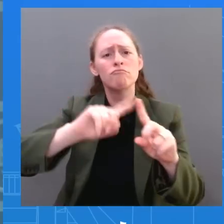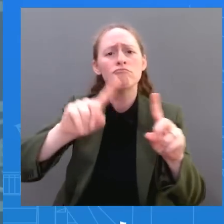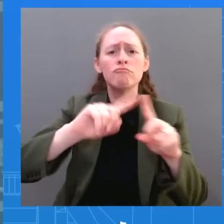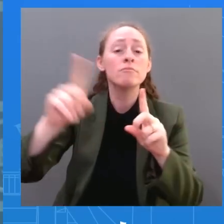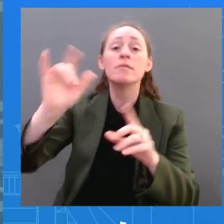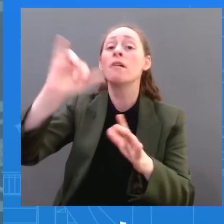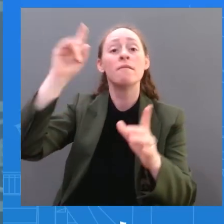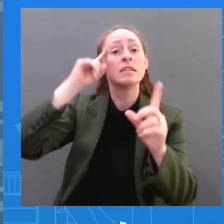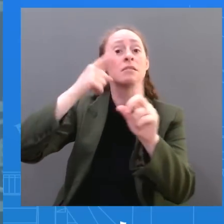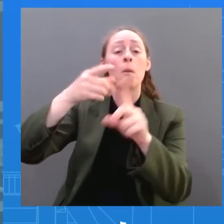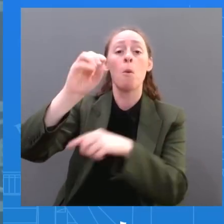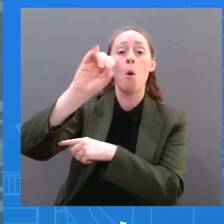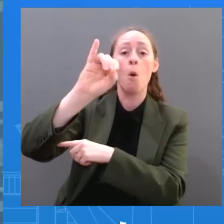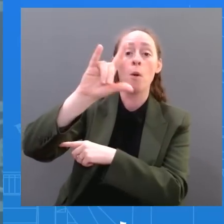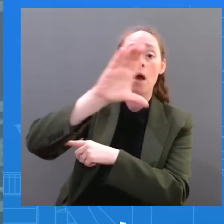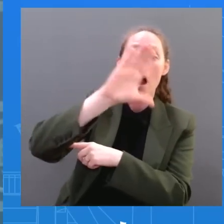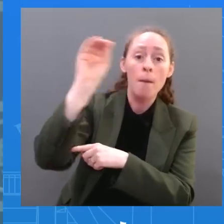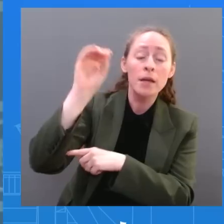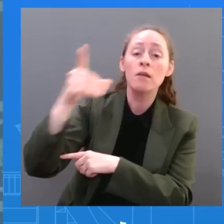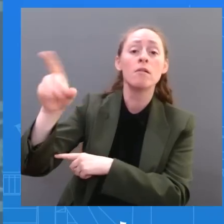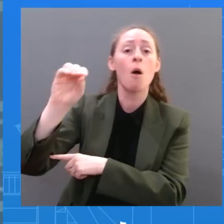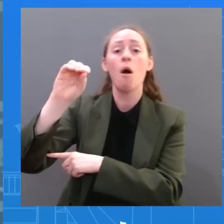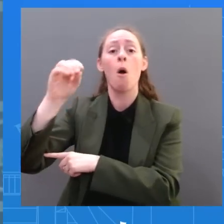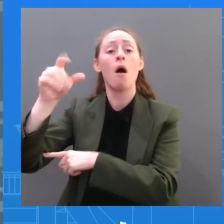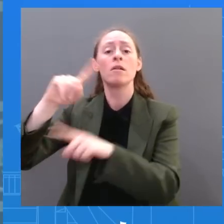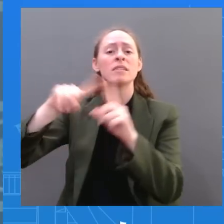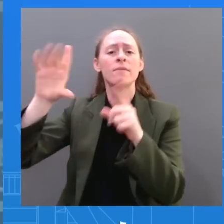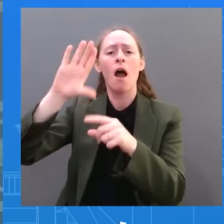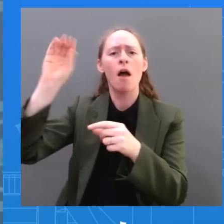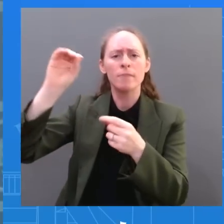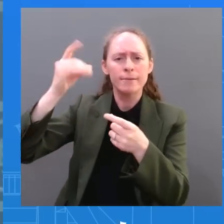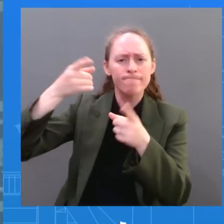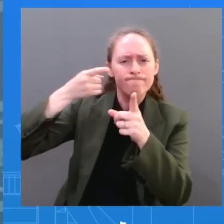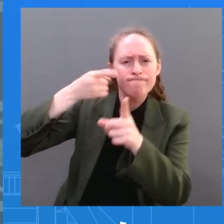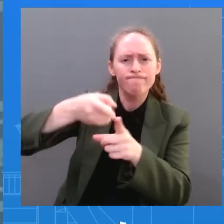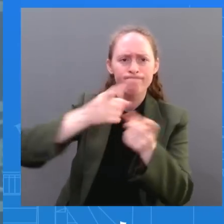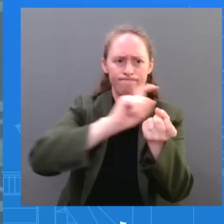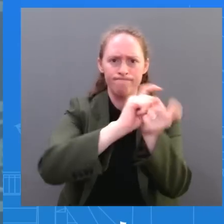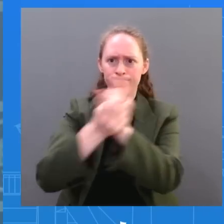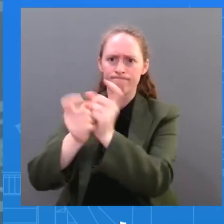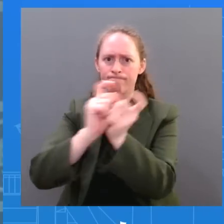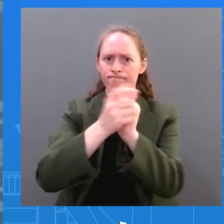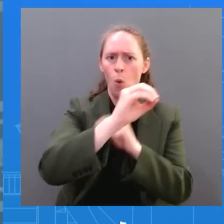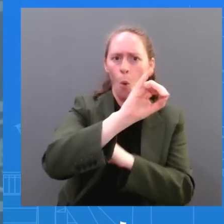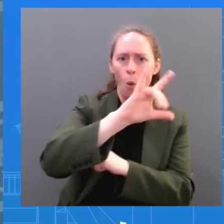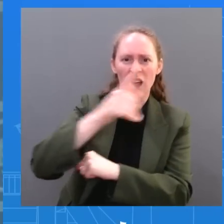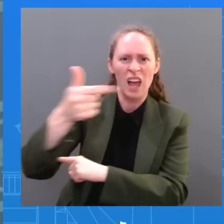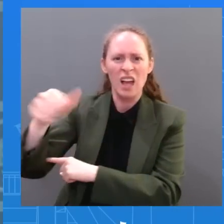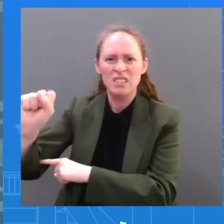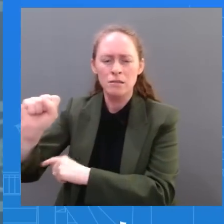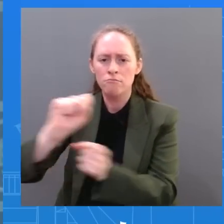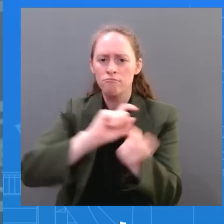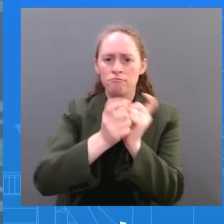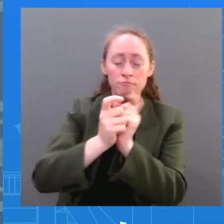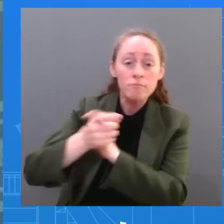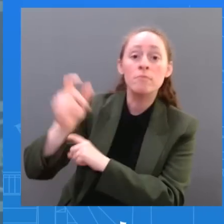to pass their lower cost through to consumers. That is what is important: to make sure that we should not make, again,